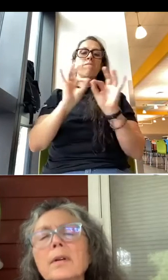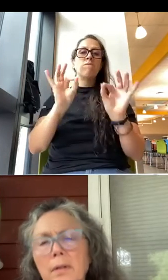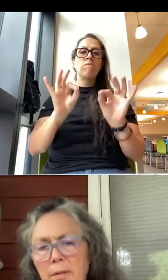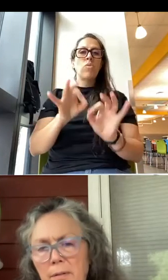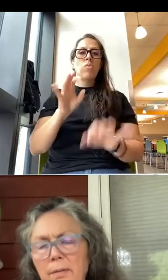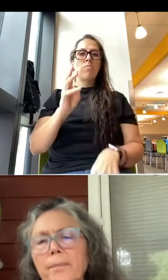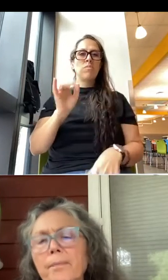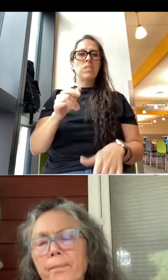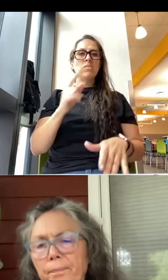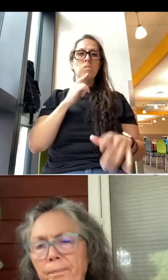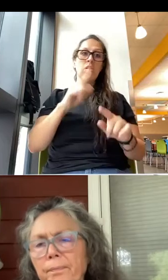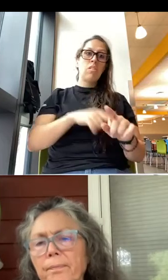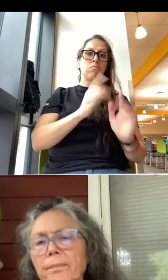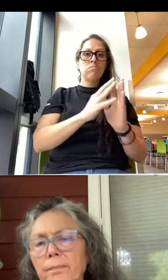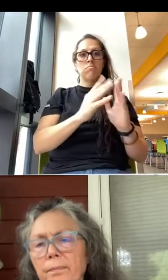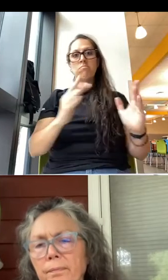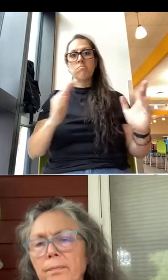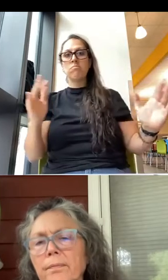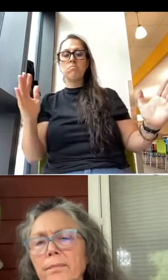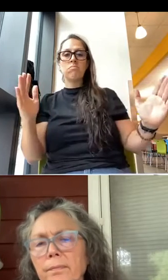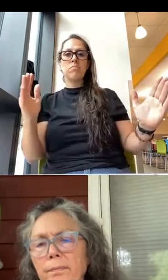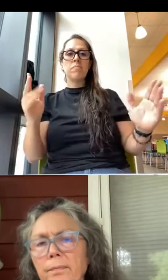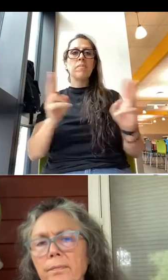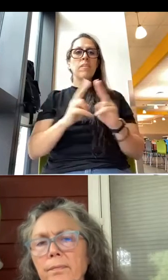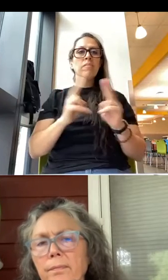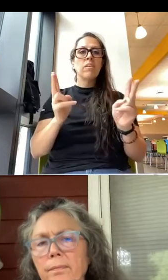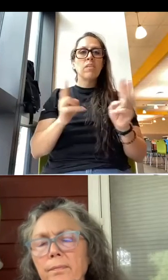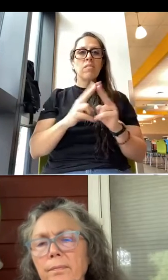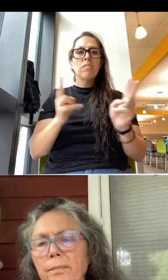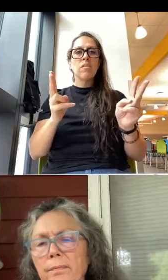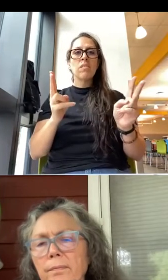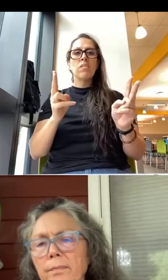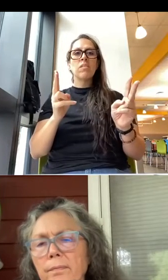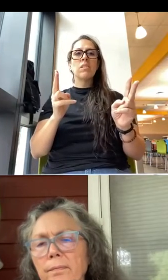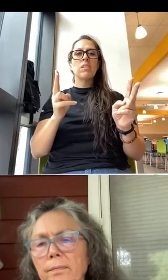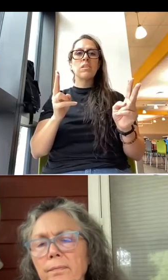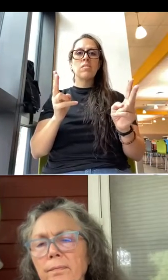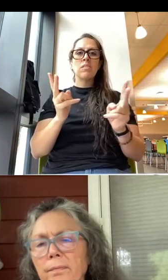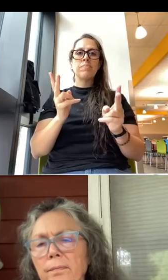and the, um, very very production heavy, uh, in terms of bringing it in,